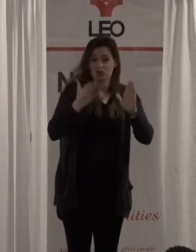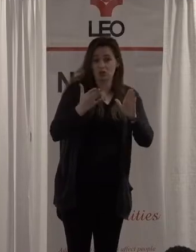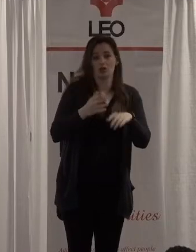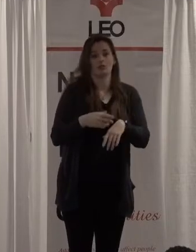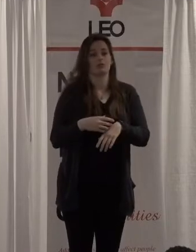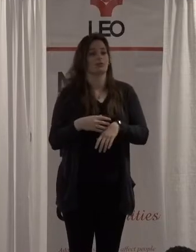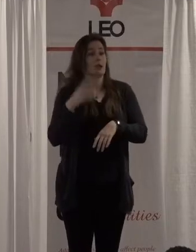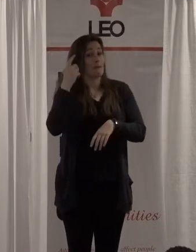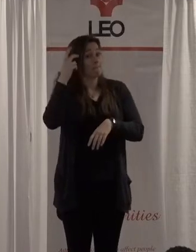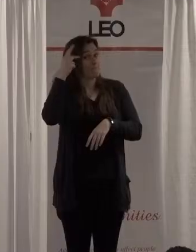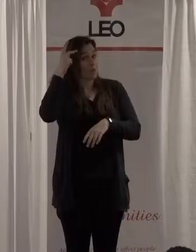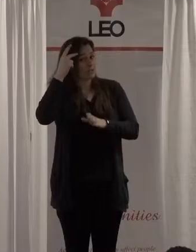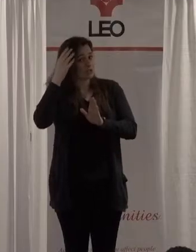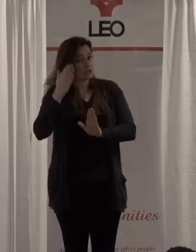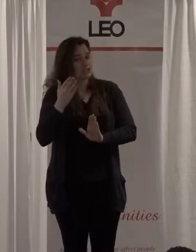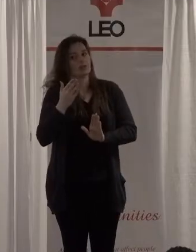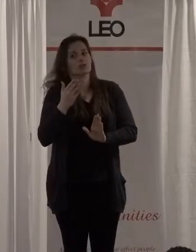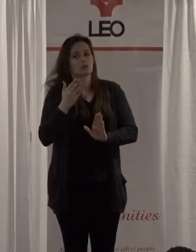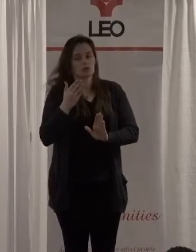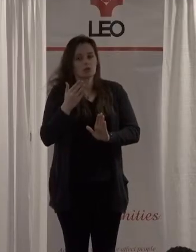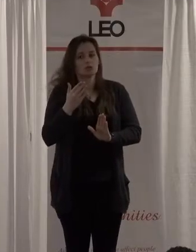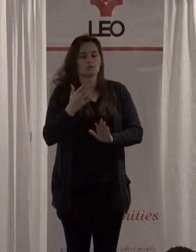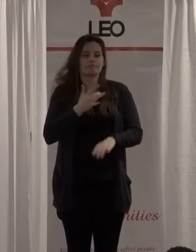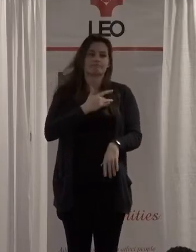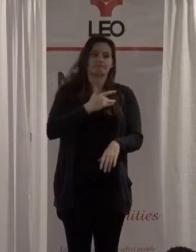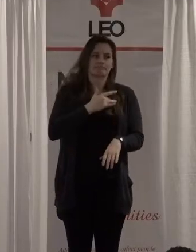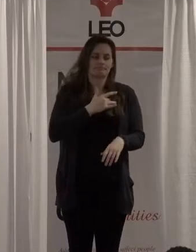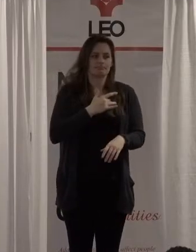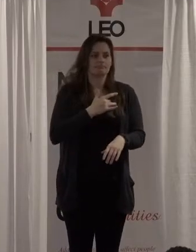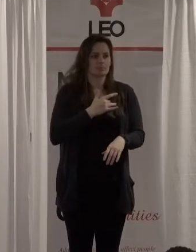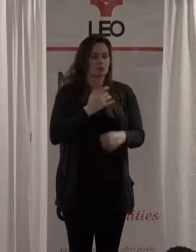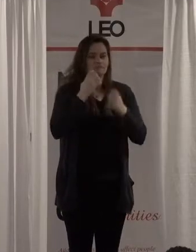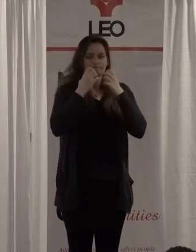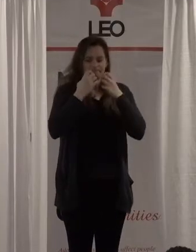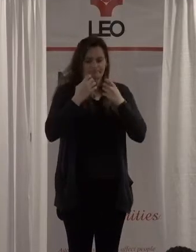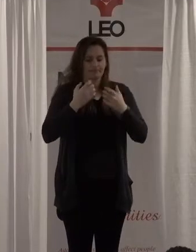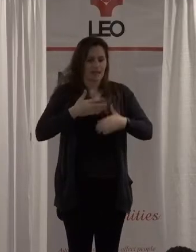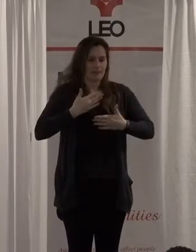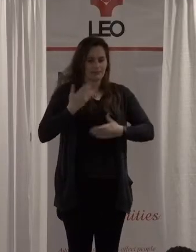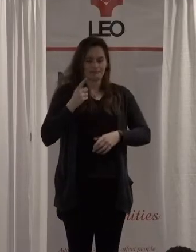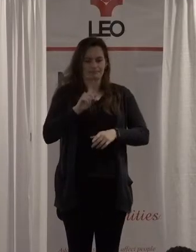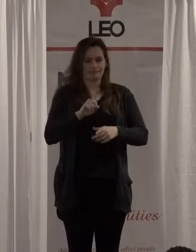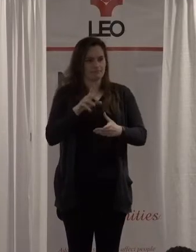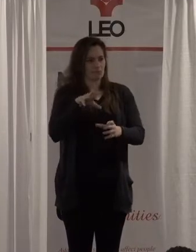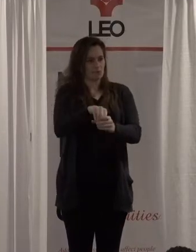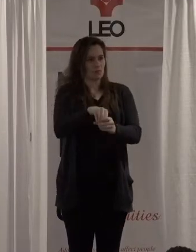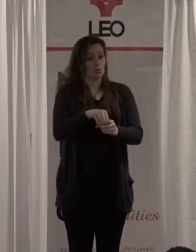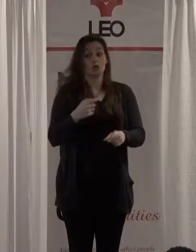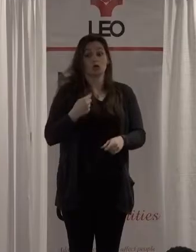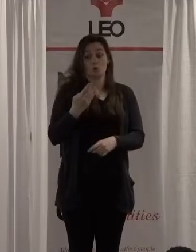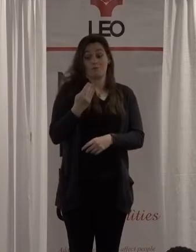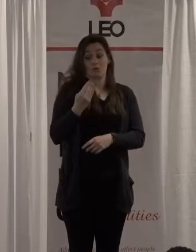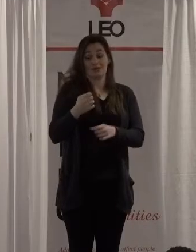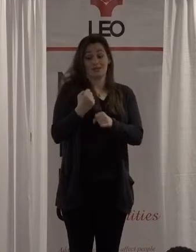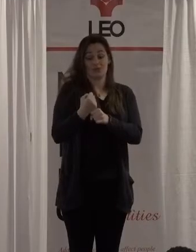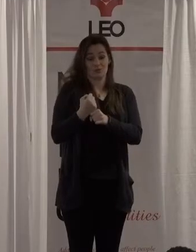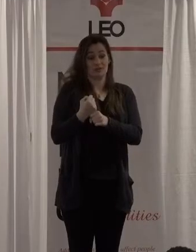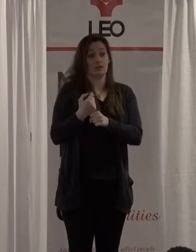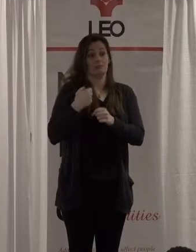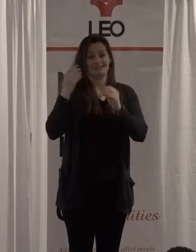IT IS REALLY MEANINGFUL FOR ME TO BE HERE. I SPENT 14 YEARS AS A TEACHER, 14 YEARS AS A PRINCIPAL.